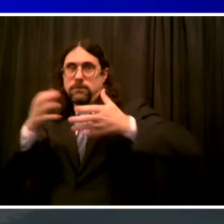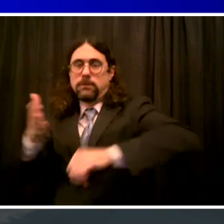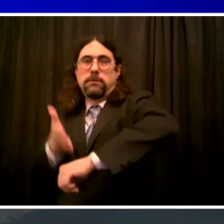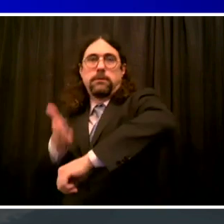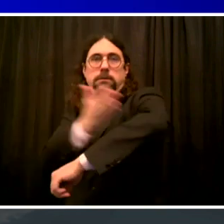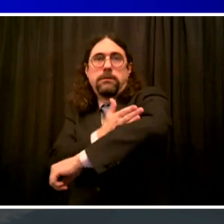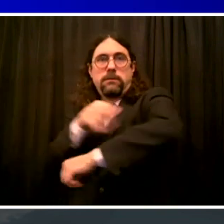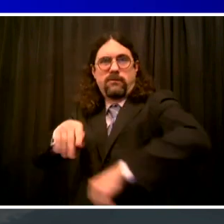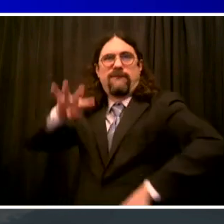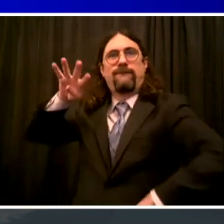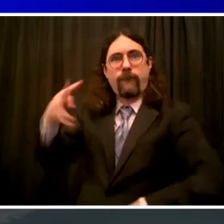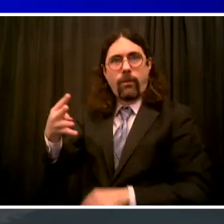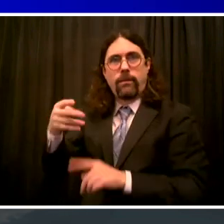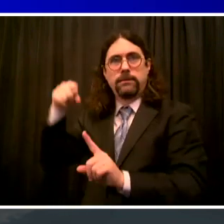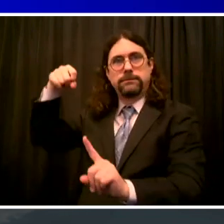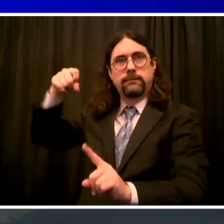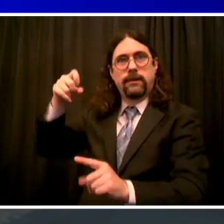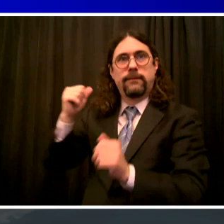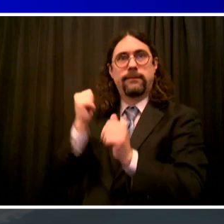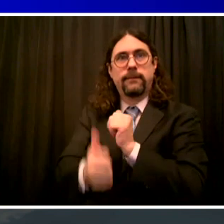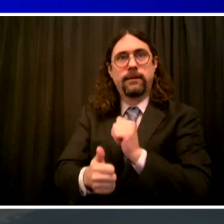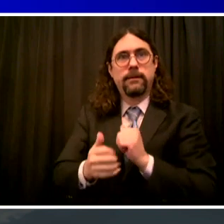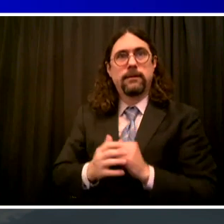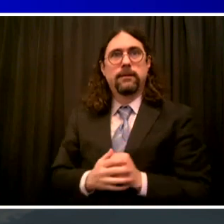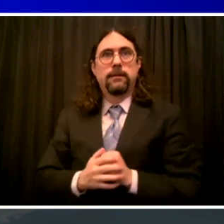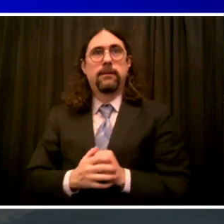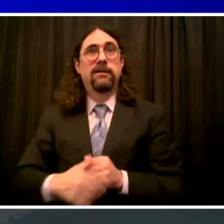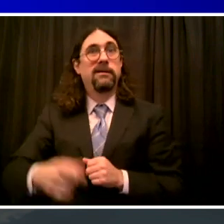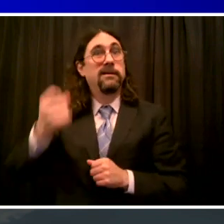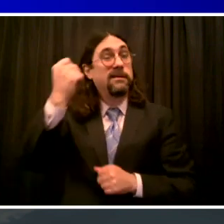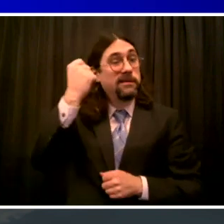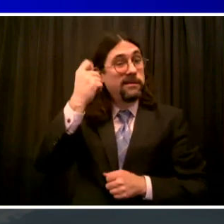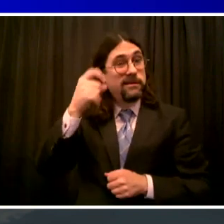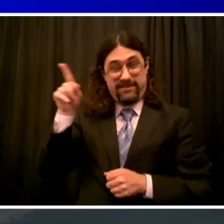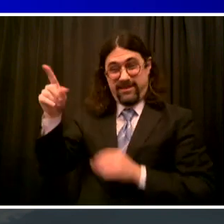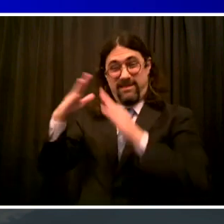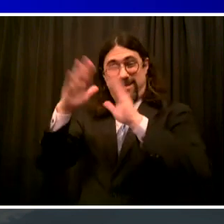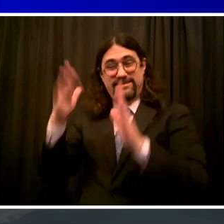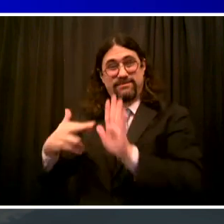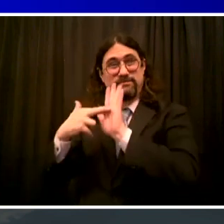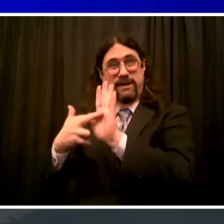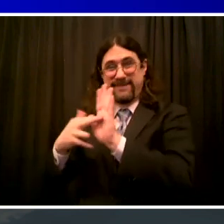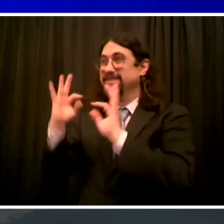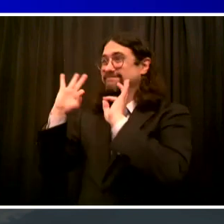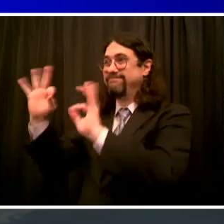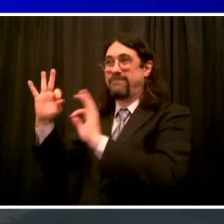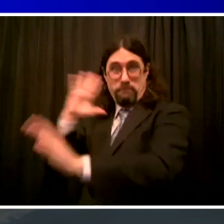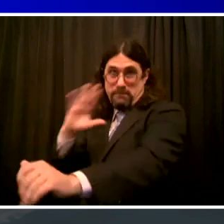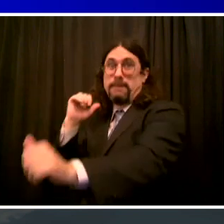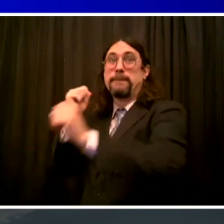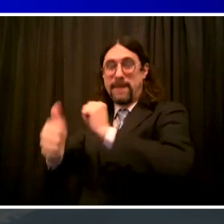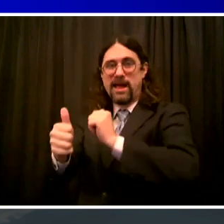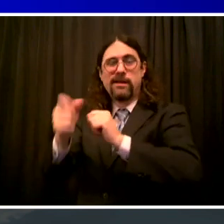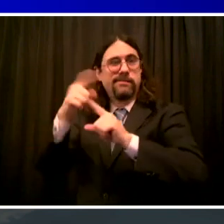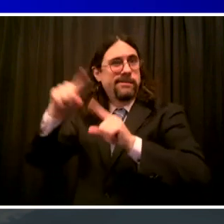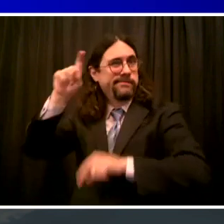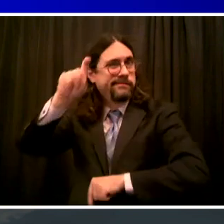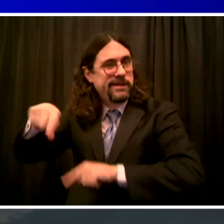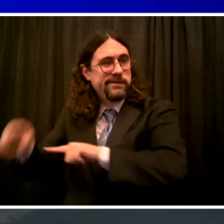SENATOR SCHUMER NOW DESERVES OUR THANKS. HEOW N ASH A VERY TOUGH JOB OF SHEPHERDING TISH THROUGH THE U.S. SENATE.